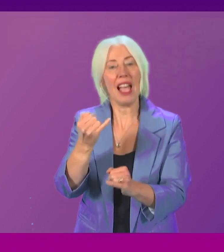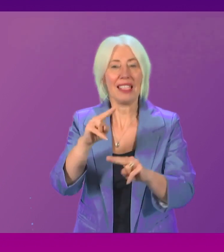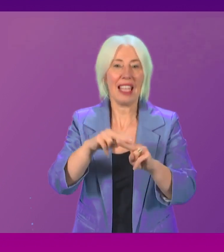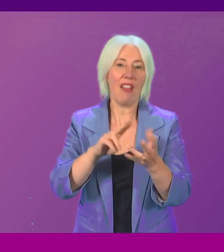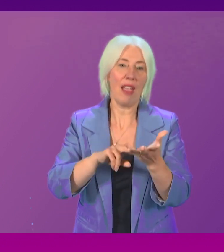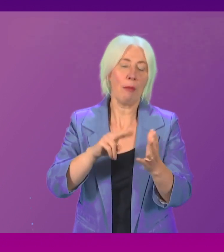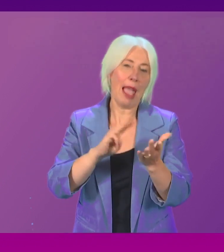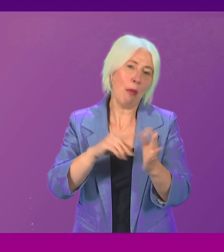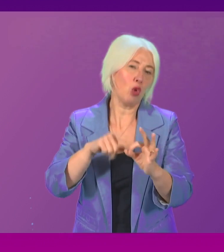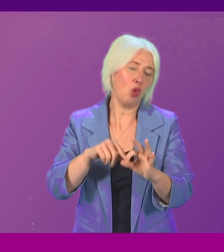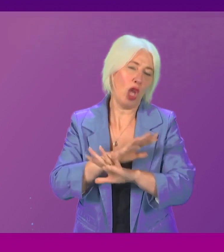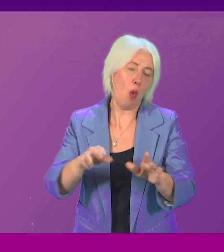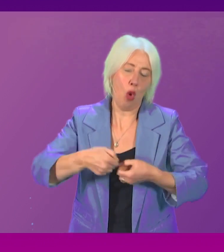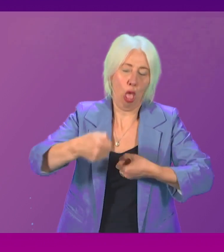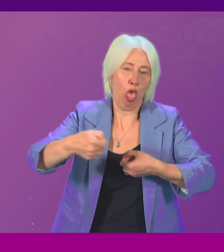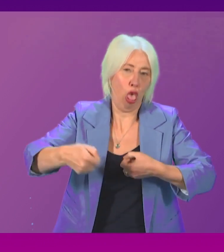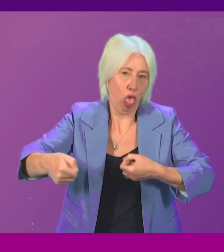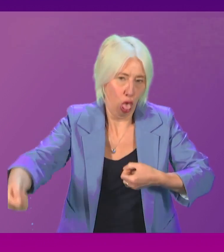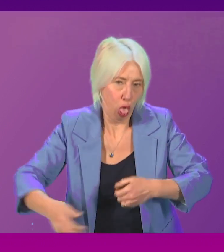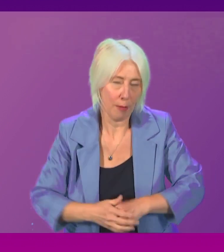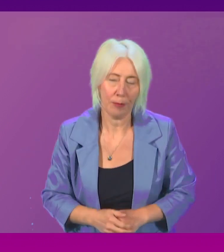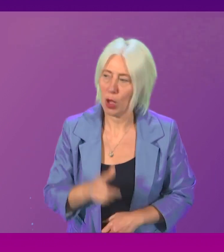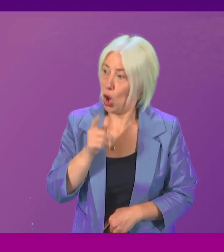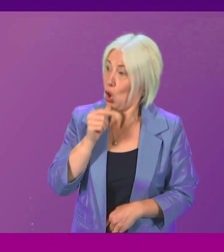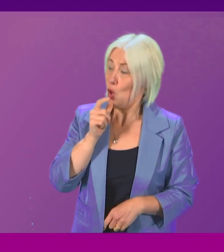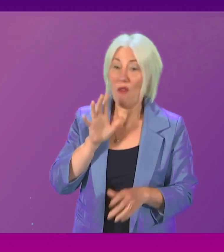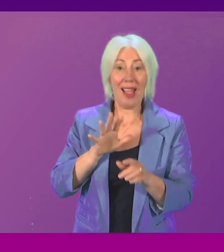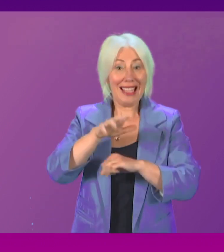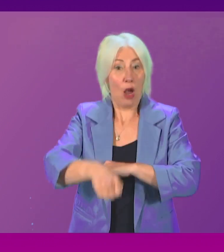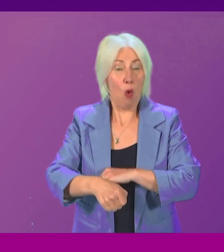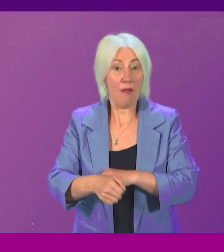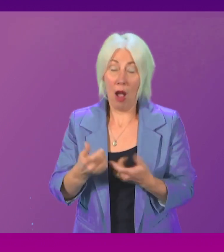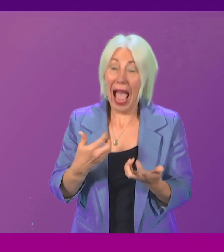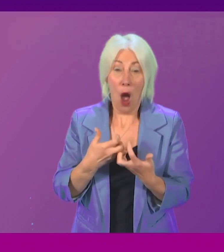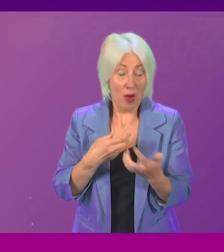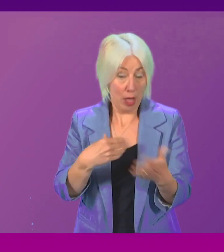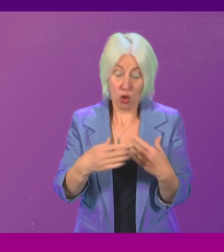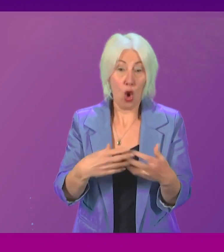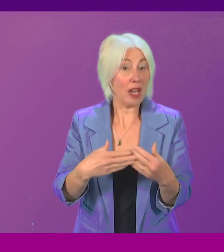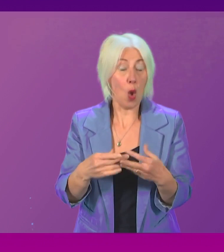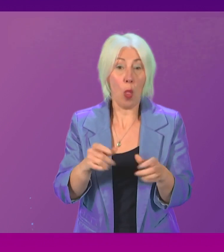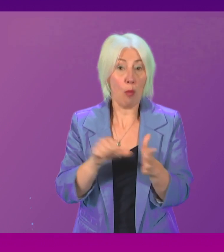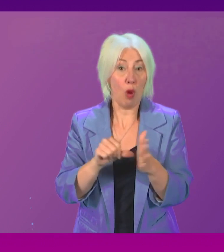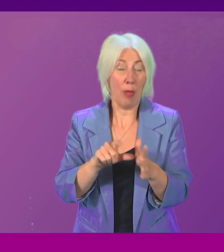It is hard to see how Nicola Sturgeon’s successor will be able to fix those problems, as they were sat round the Cabinet table with her.